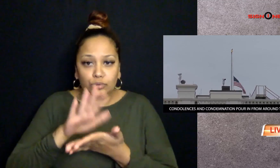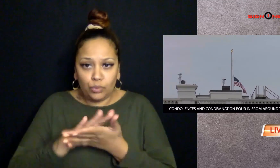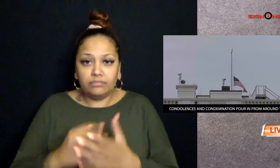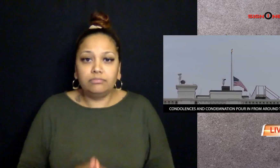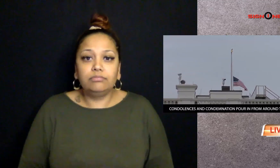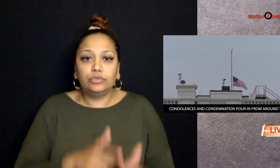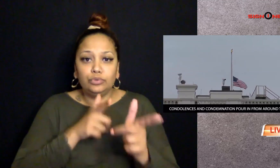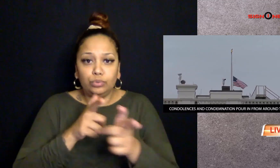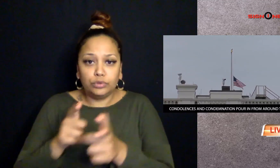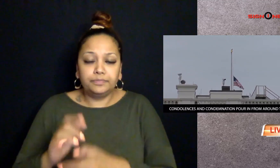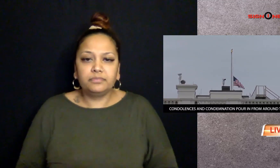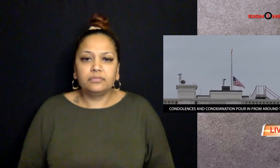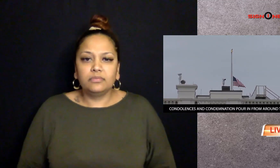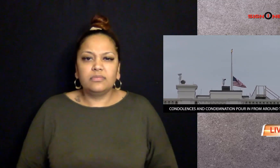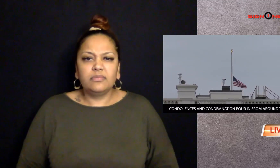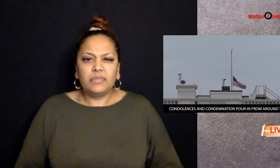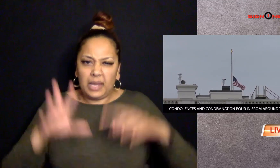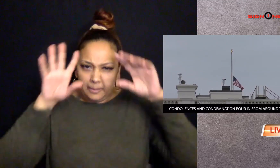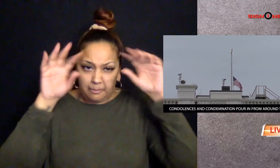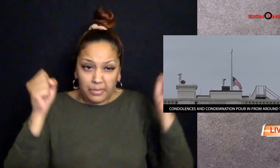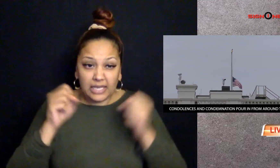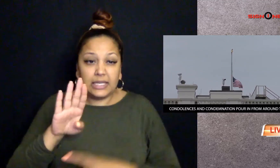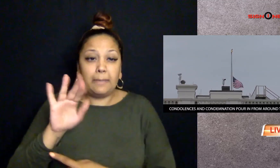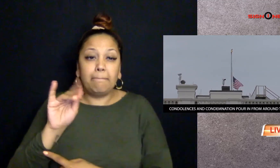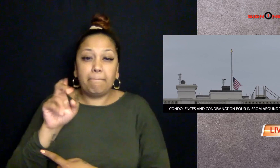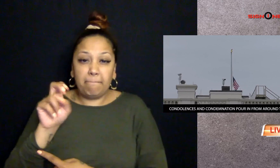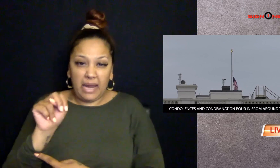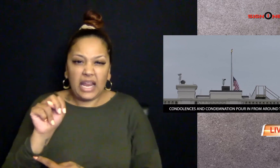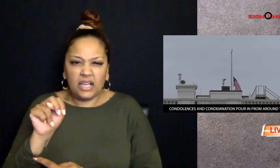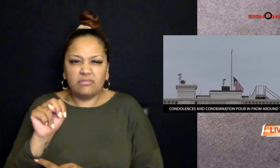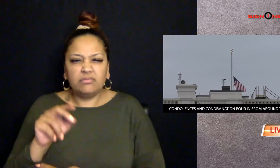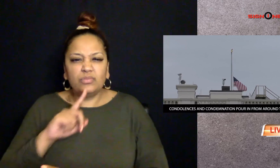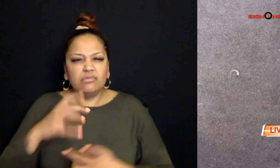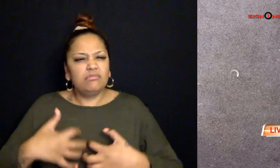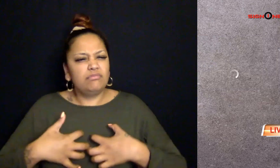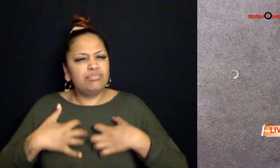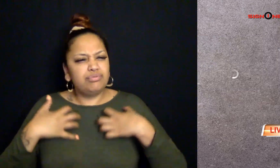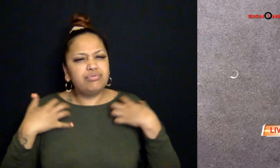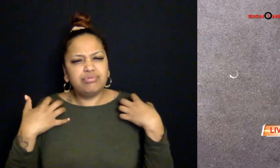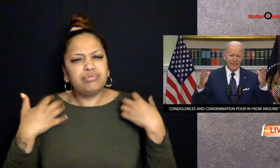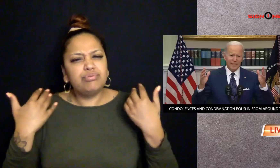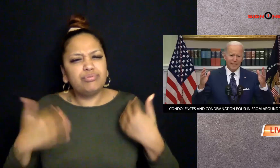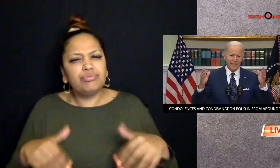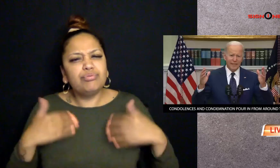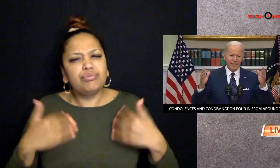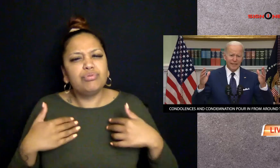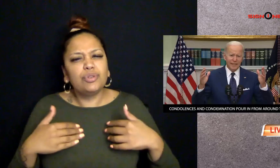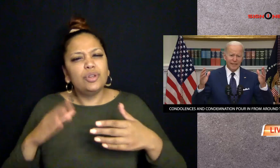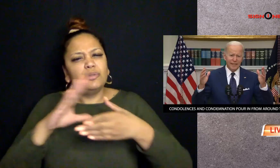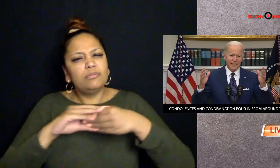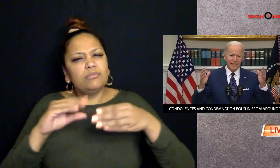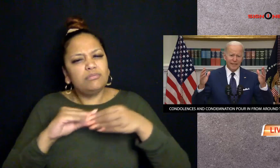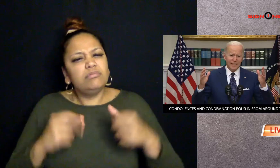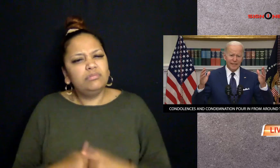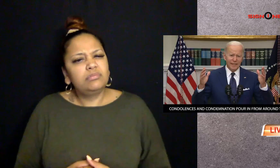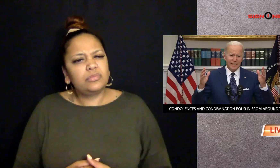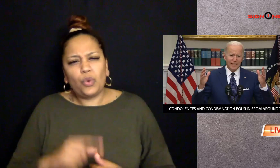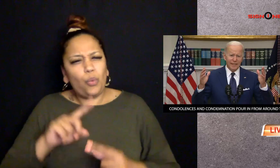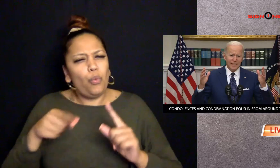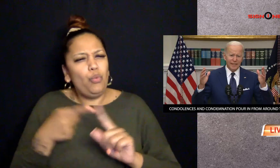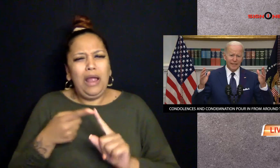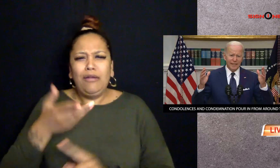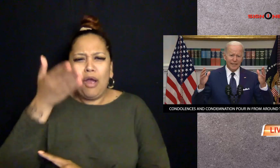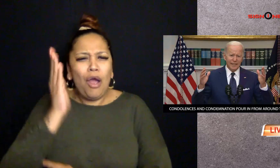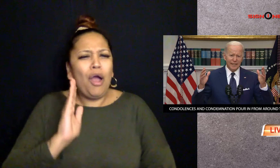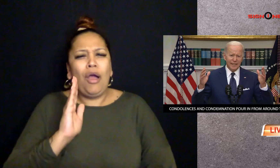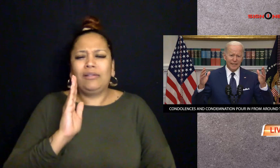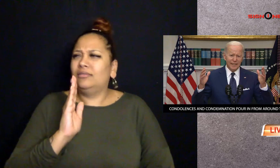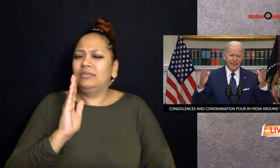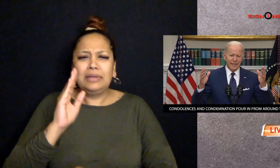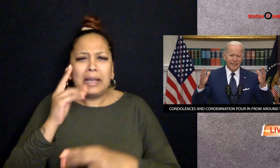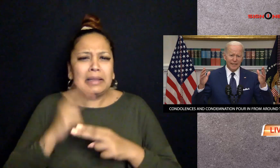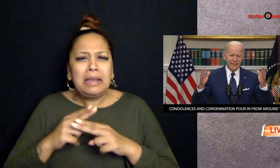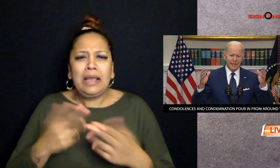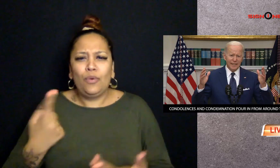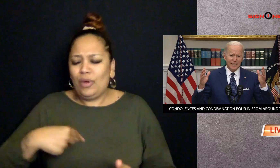Texas elementary school shooting a visibly angry President Biden address the